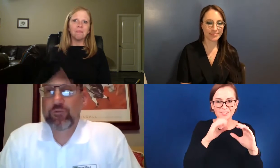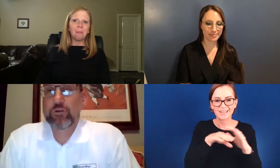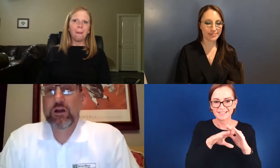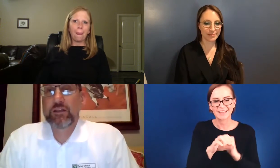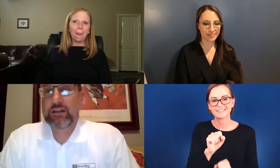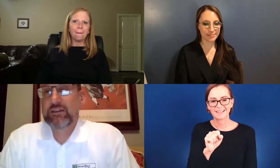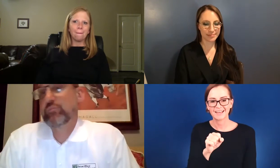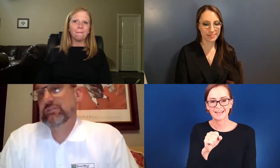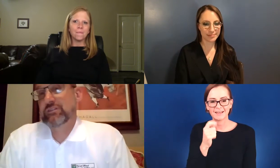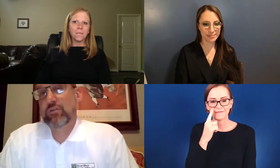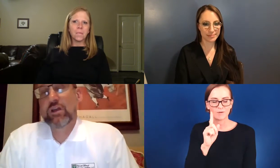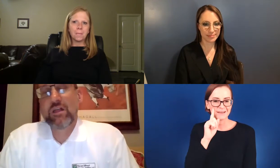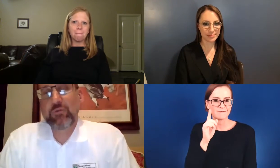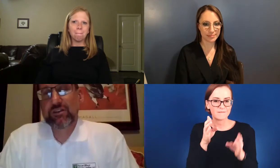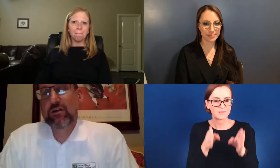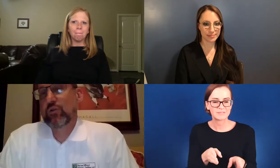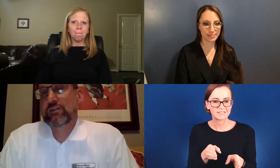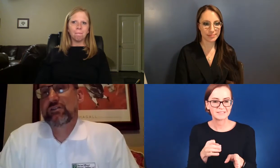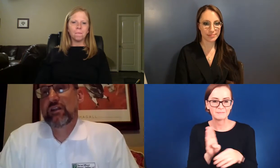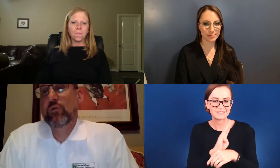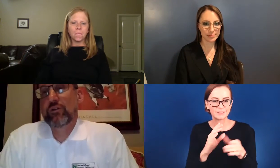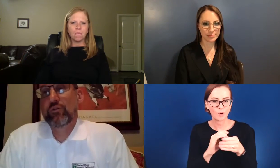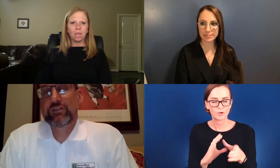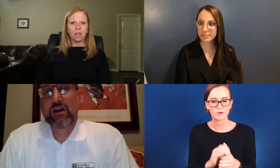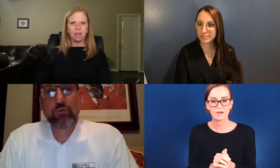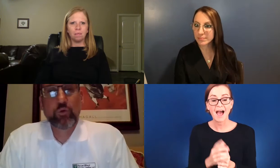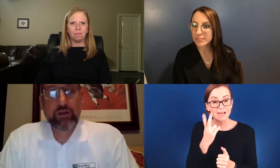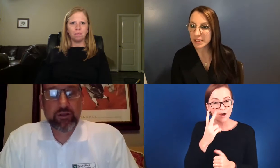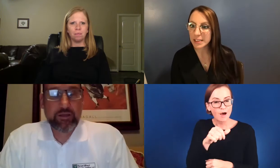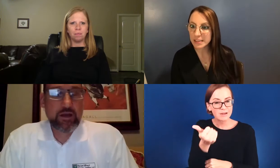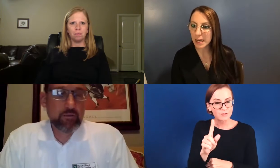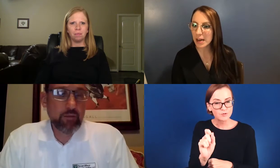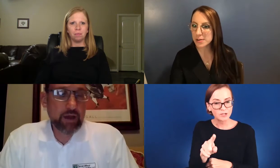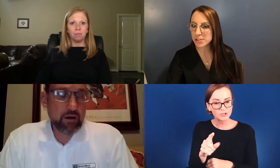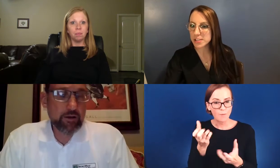for a deaf business owner. There was another question that I wanted to reach out real quickly about-